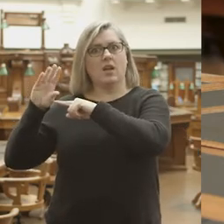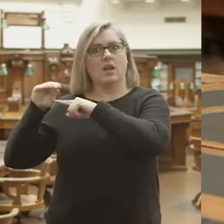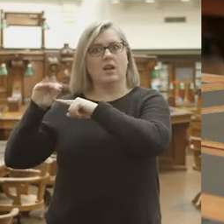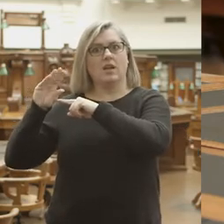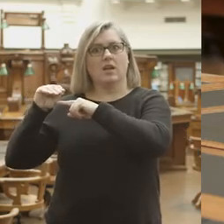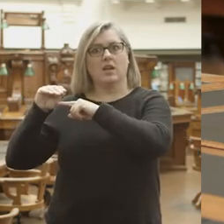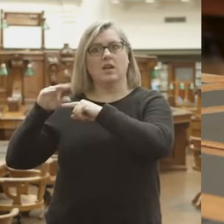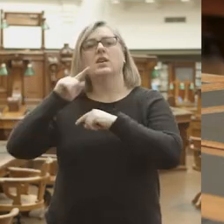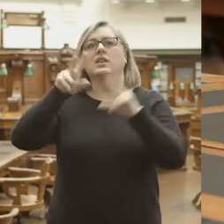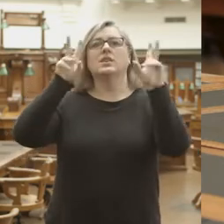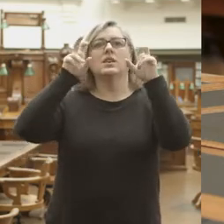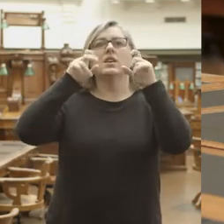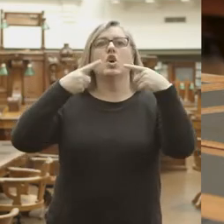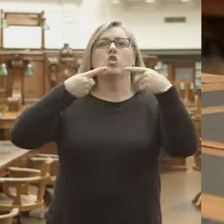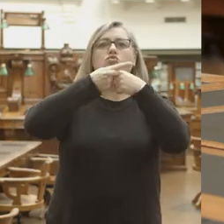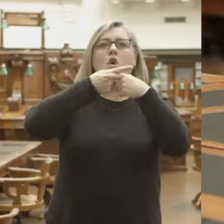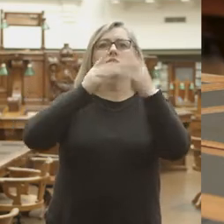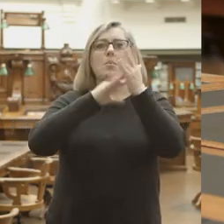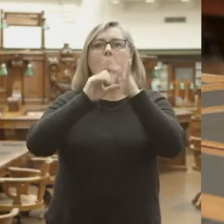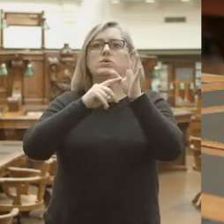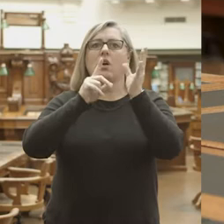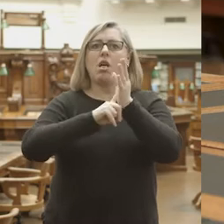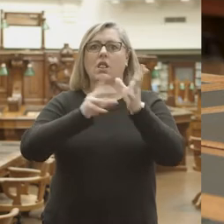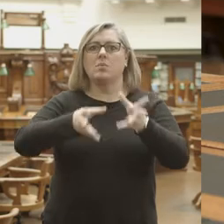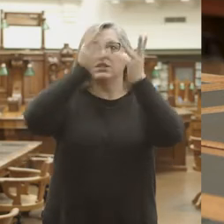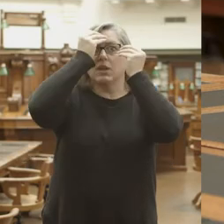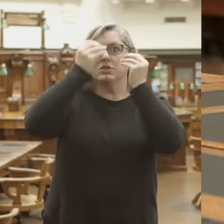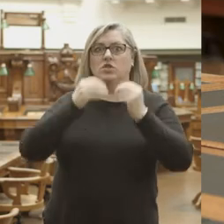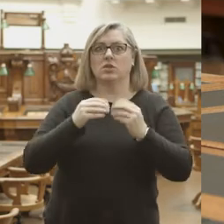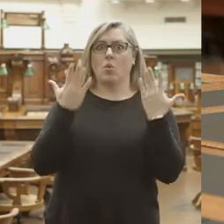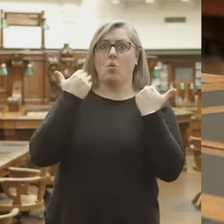It's cross-modal perception and what is cool about this is, it isn't just